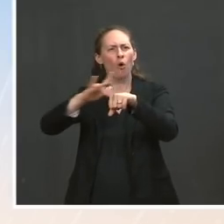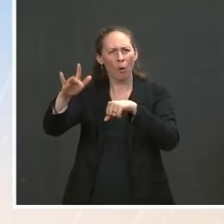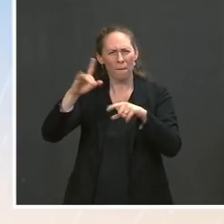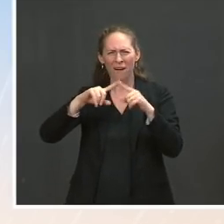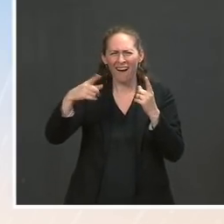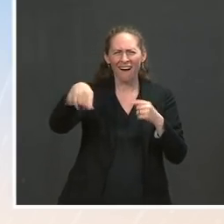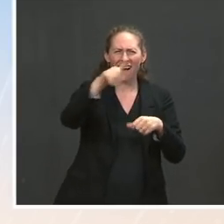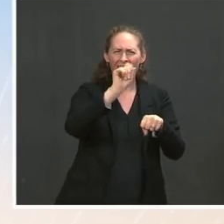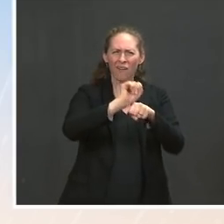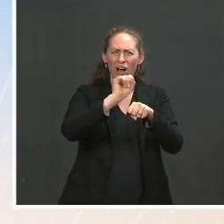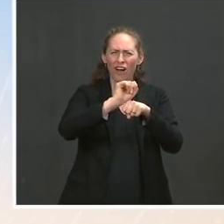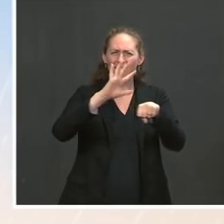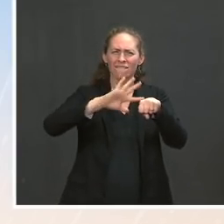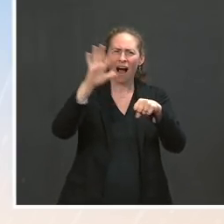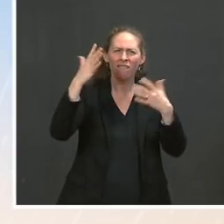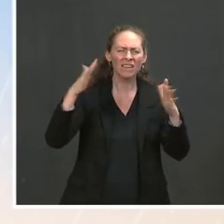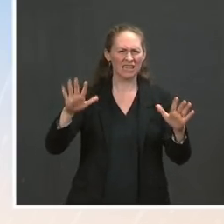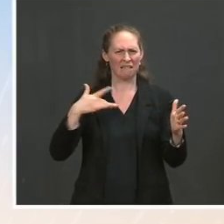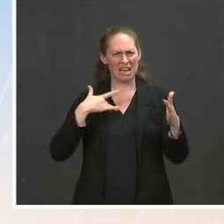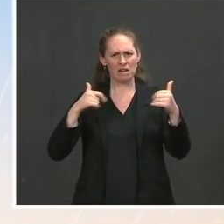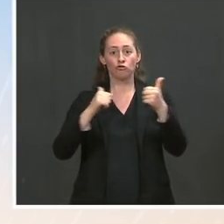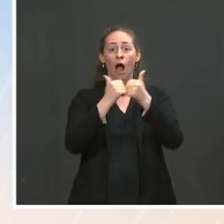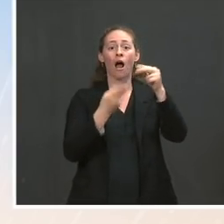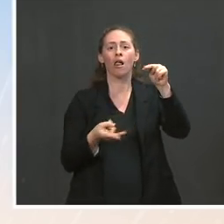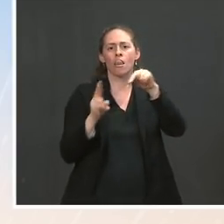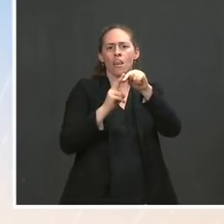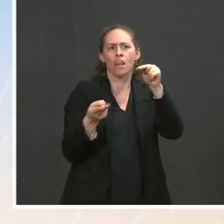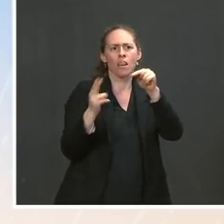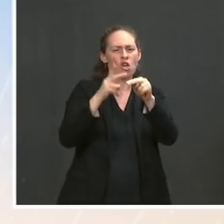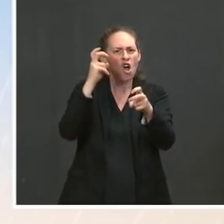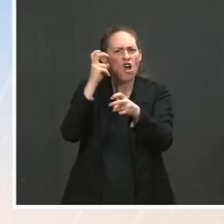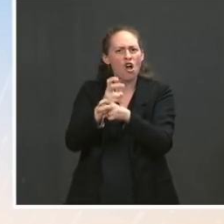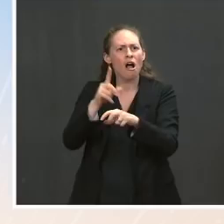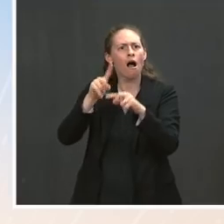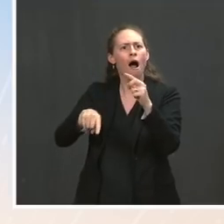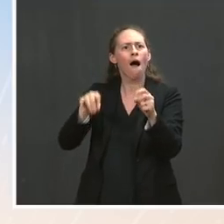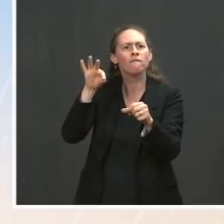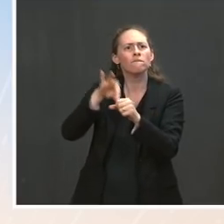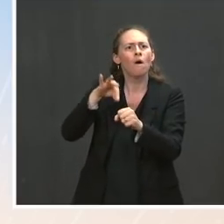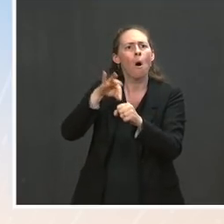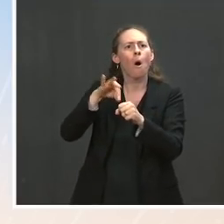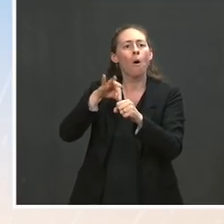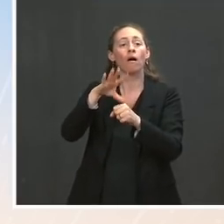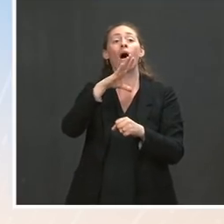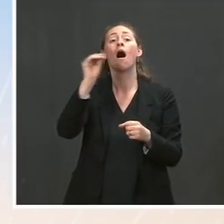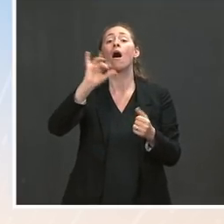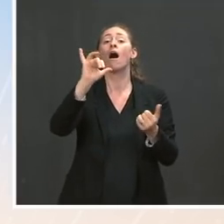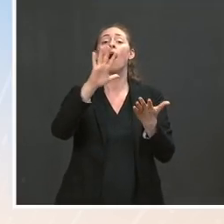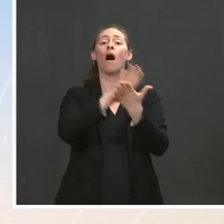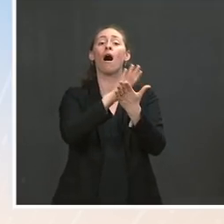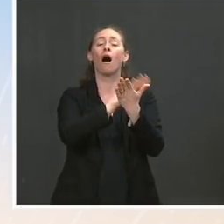deciding that there will be no absentee ballots under the most rigid circumstances like the late Congressman John Lewis said,